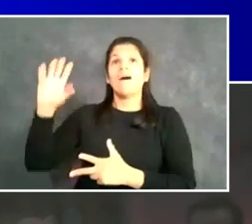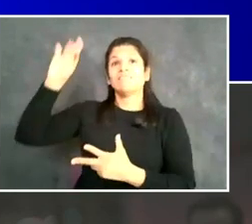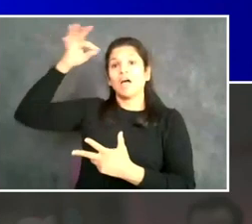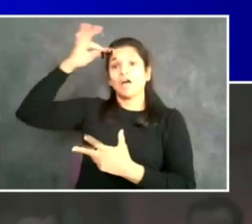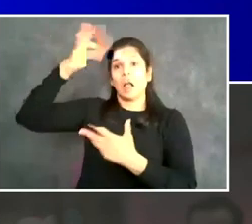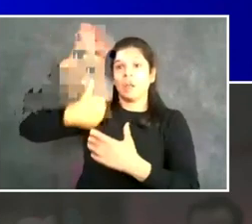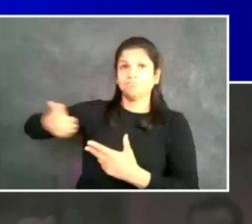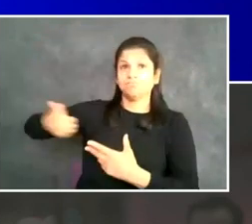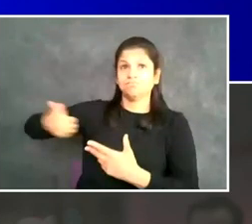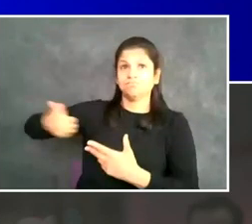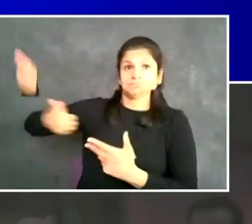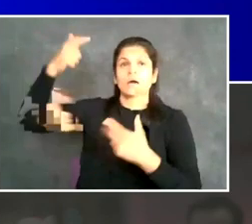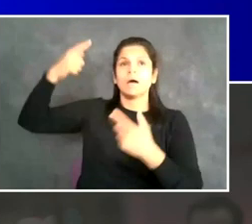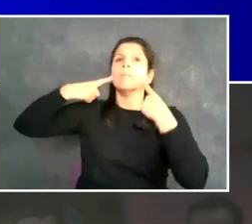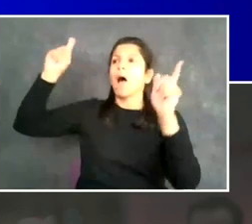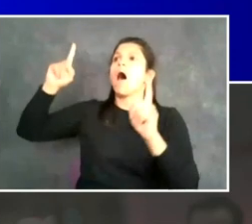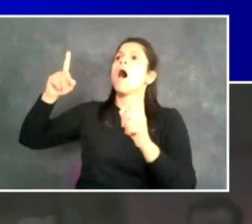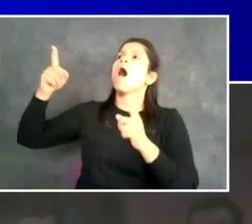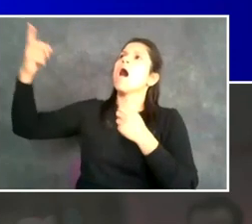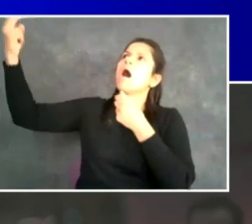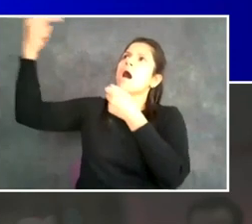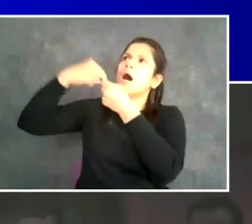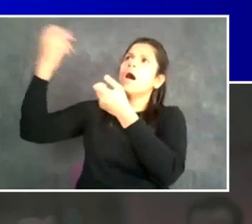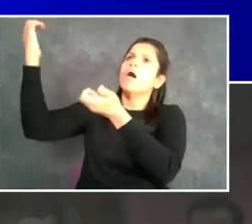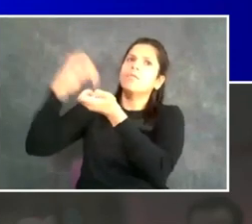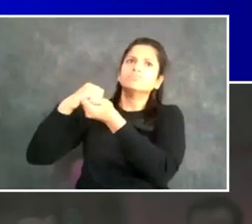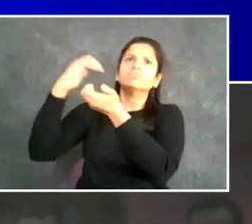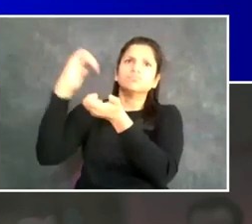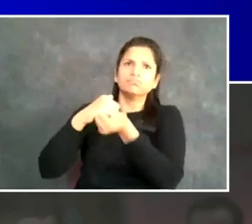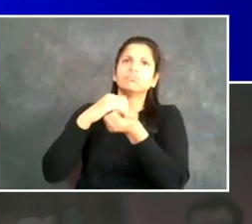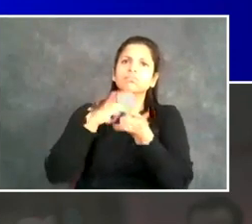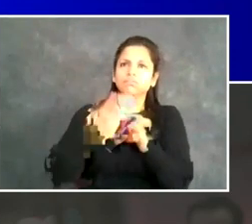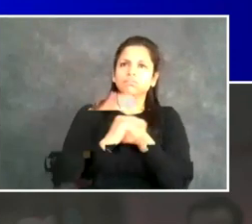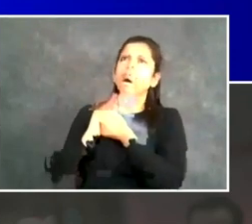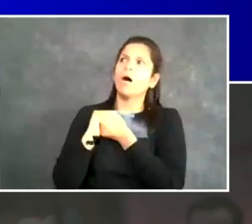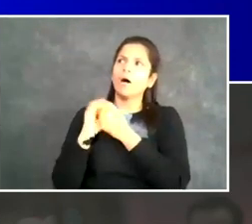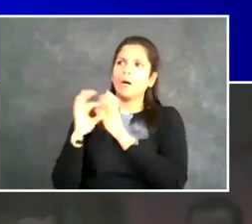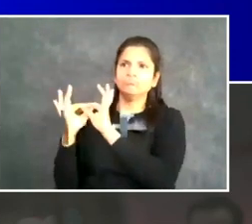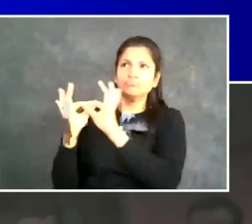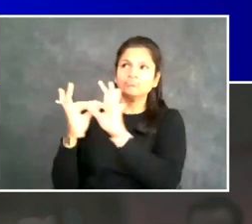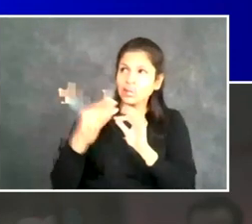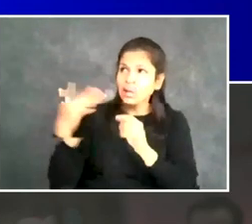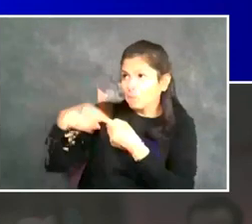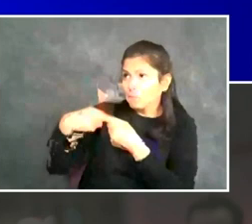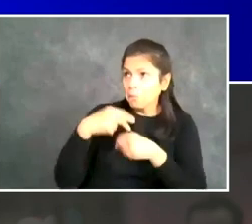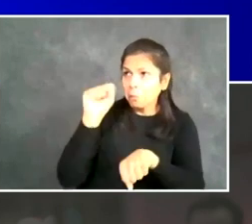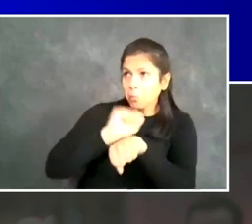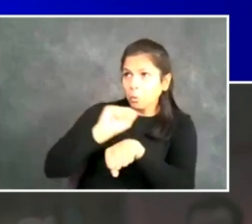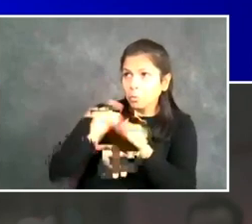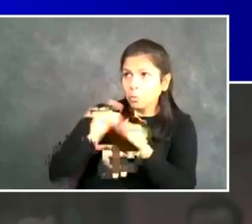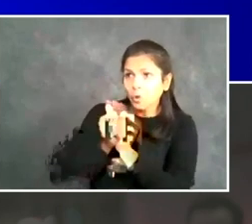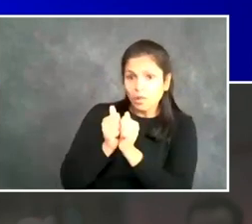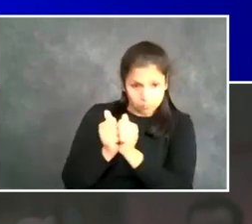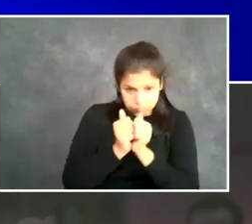CONTROL. AND MORE DETAILS WILL BE ANNOUNCED IN THE NEXT FEW DAYS.